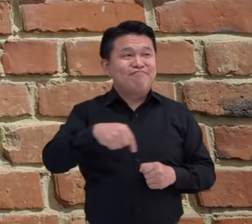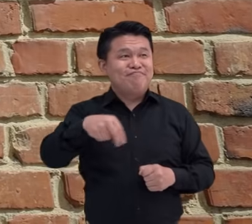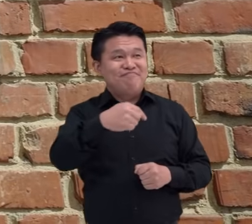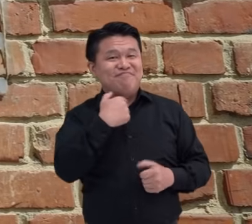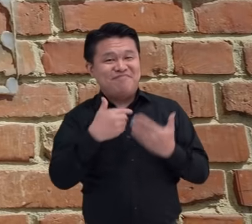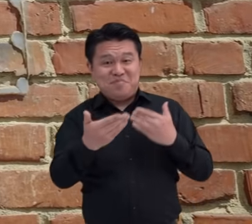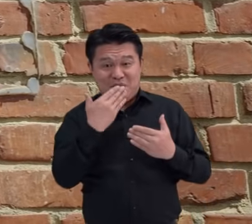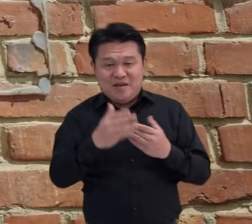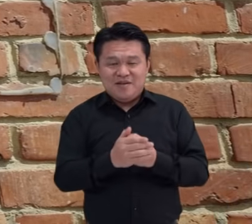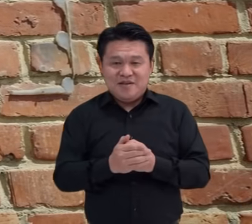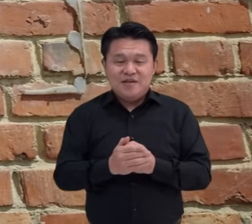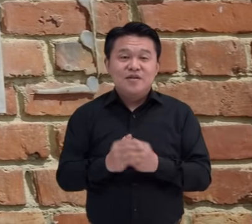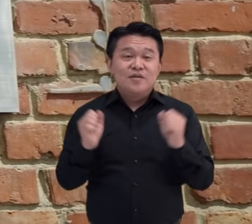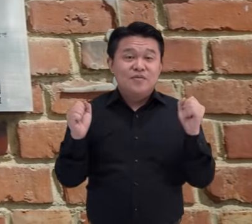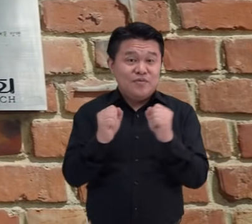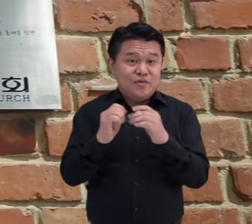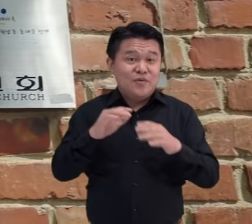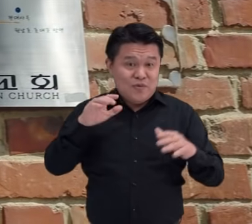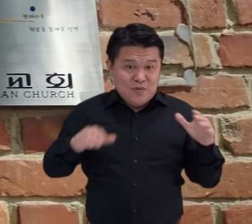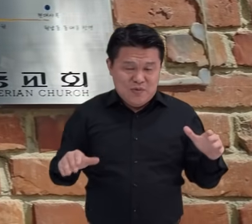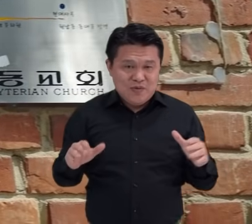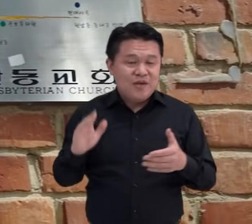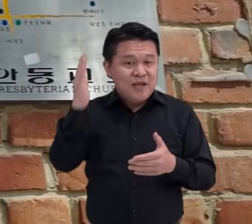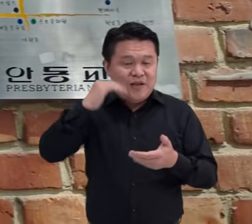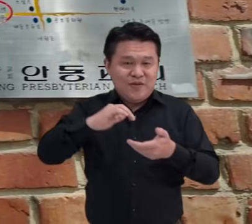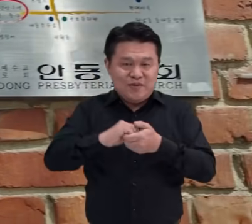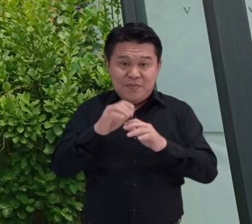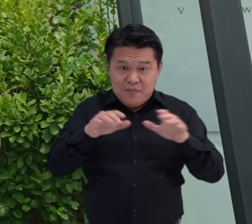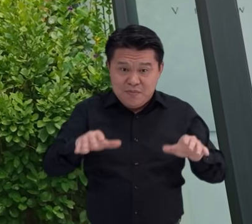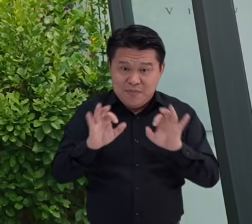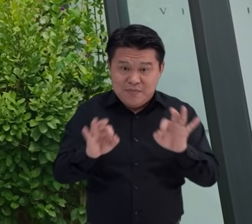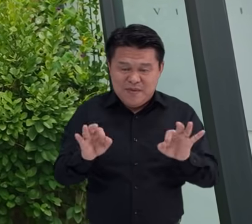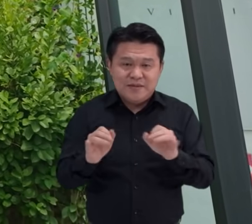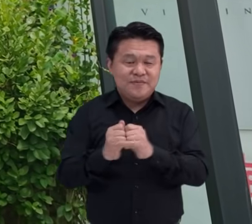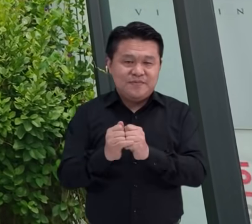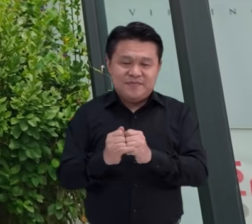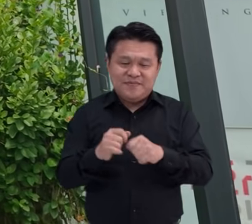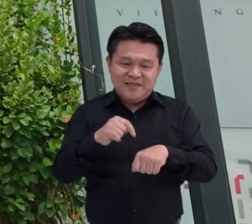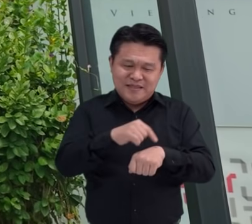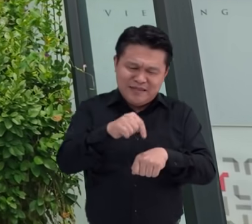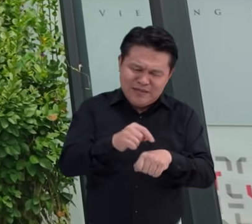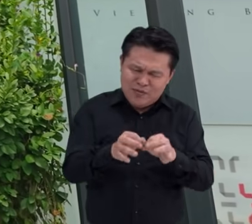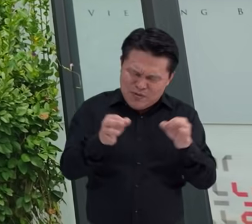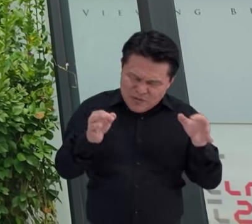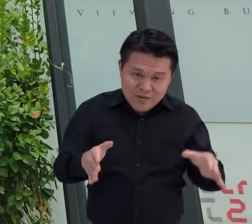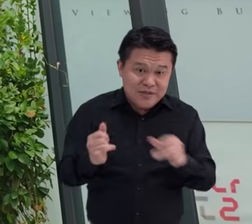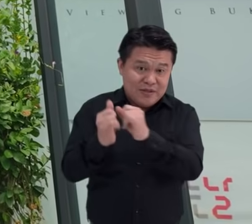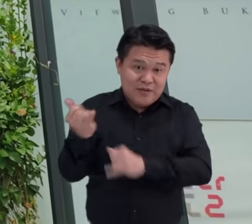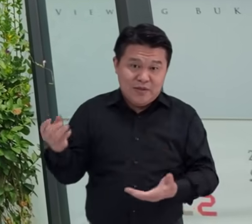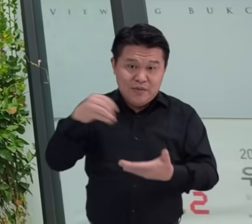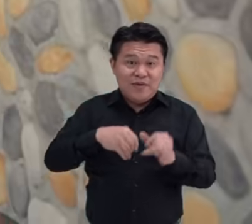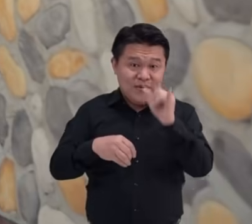What makes the area fascinating is that it encapsulates a historical point in time during the past.